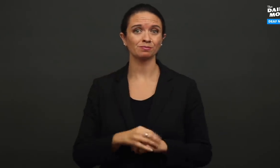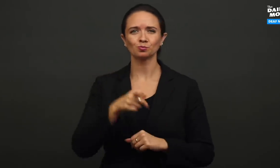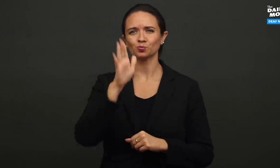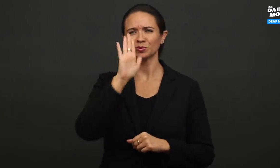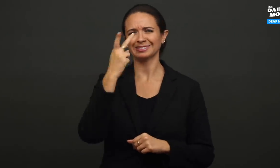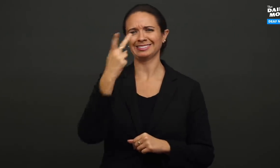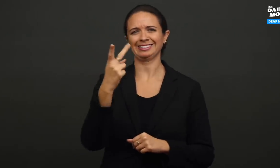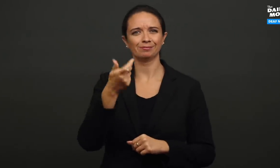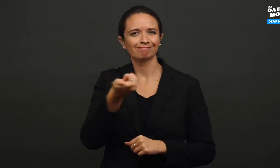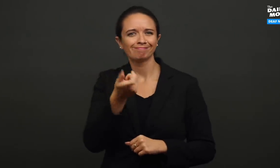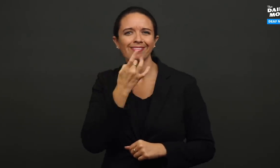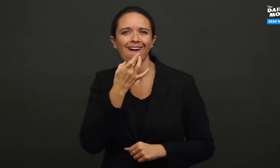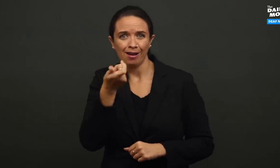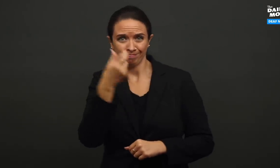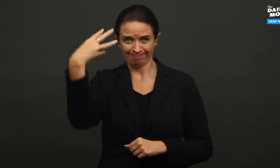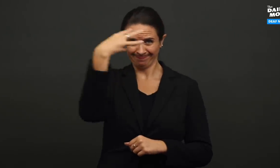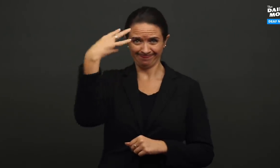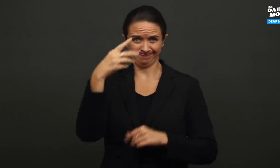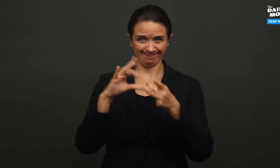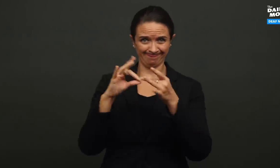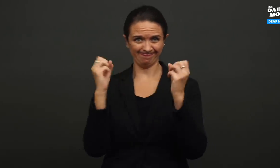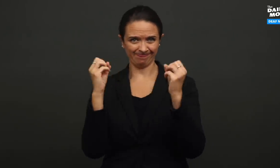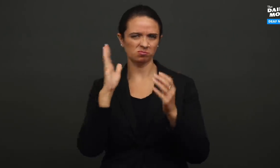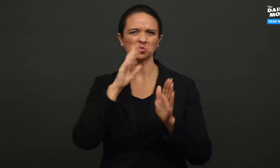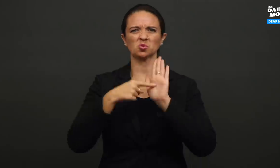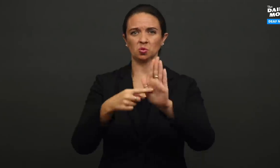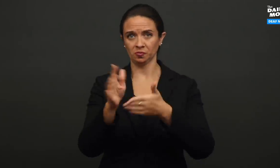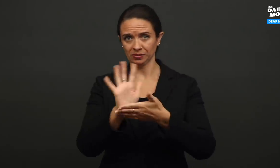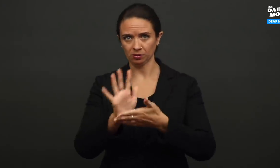In the video you will see that they are using flashlights. Here is the video.